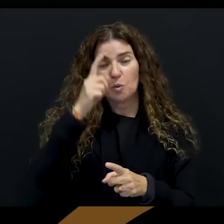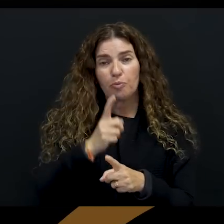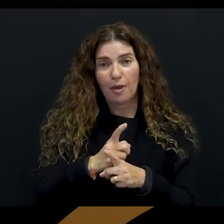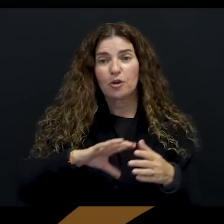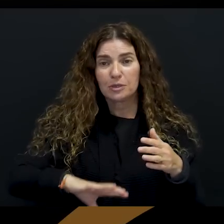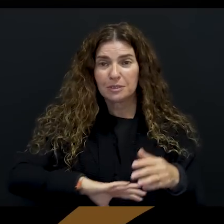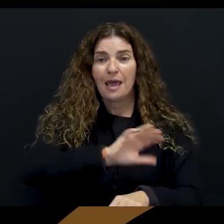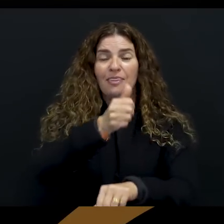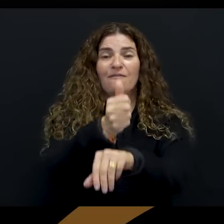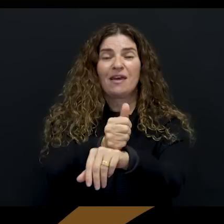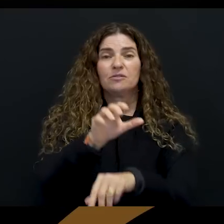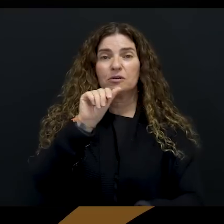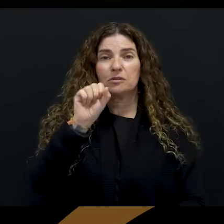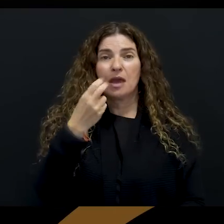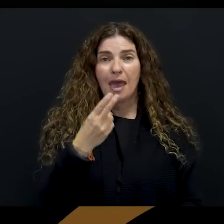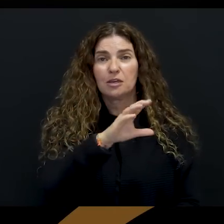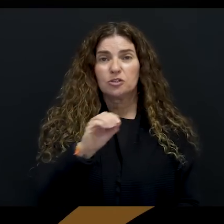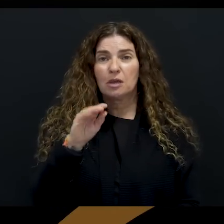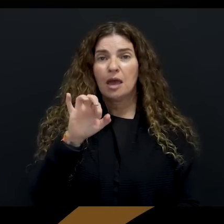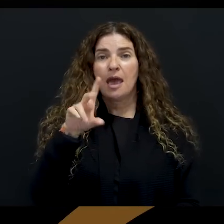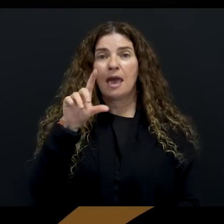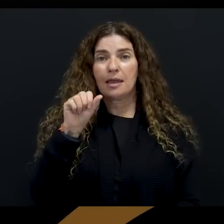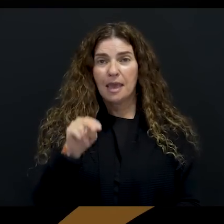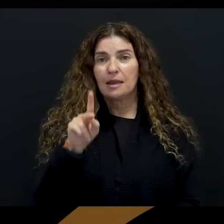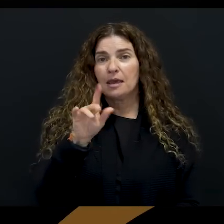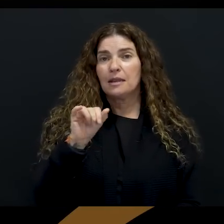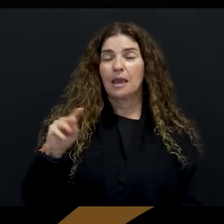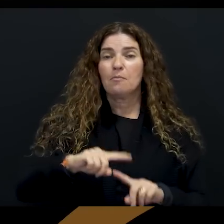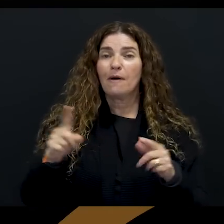Here to accept our brothers and founders, Ash and Aiden Kim.